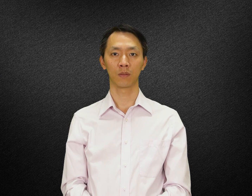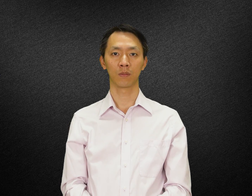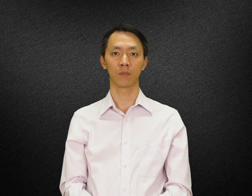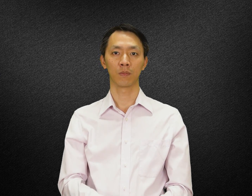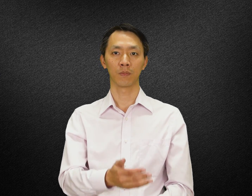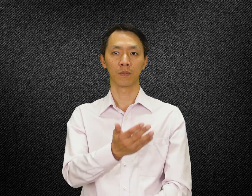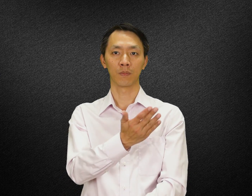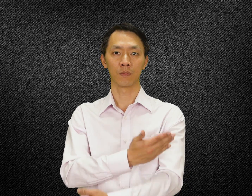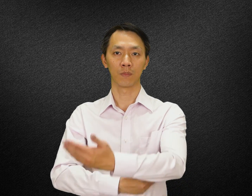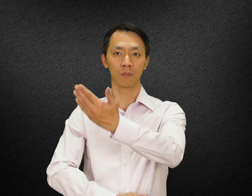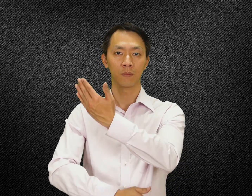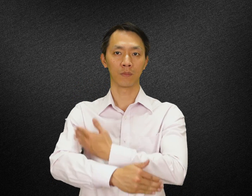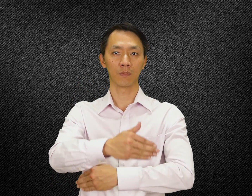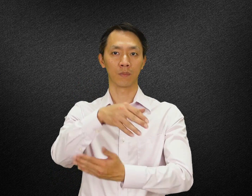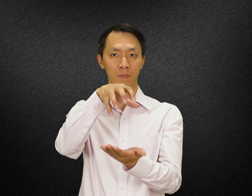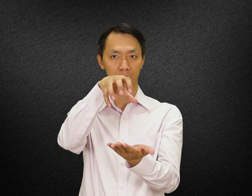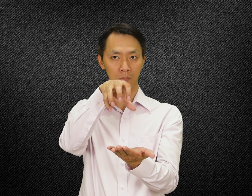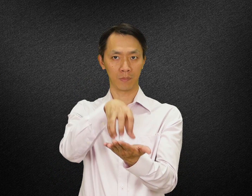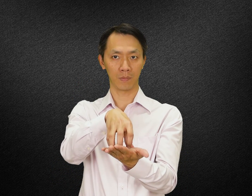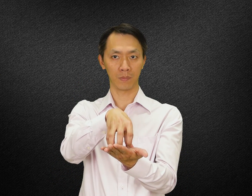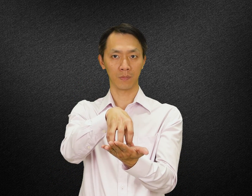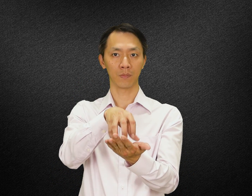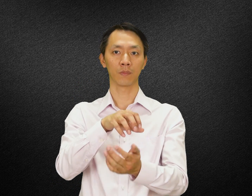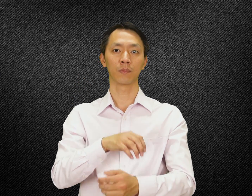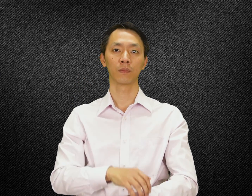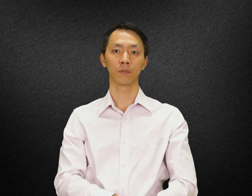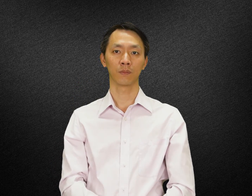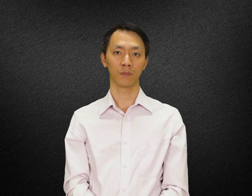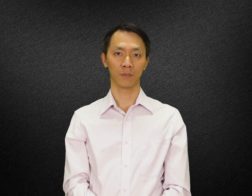Proof of the disabled / disability card